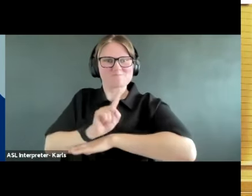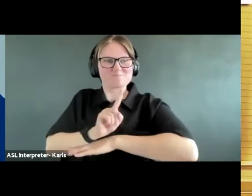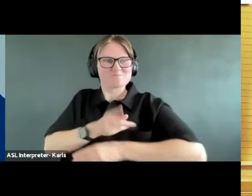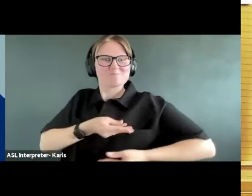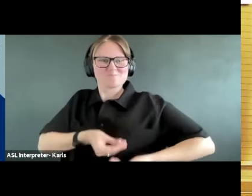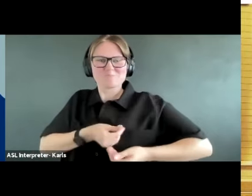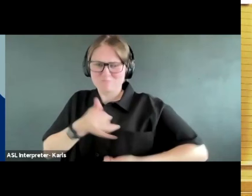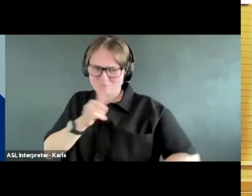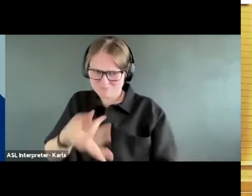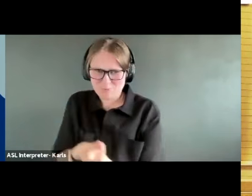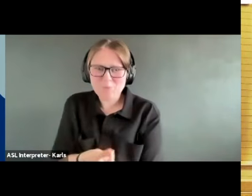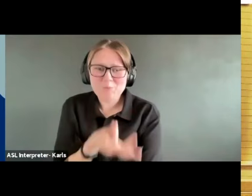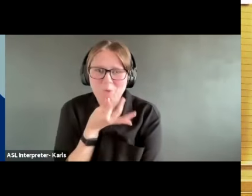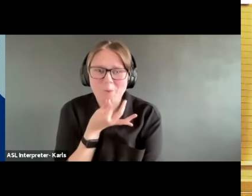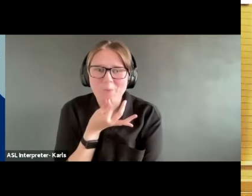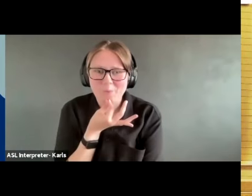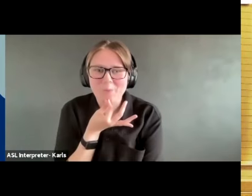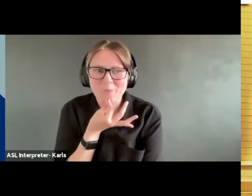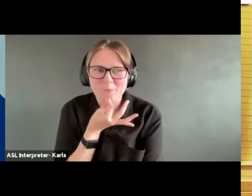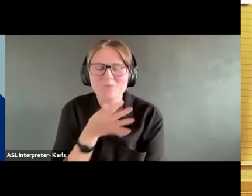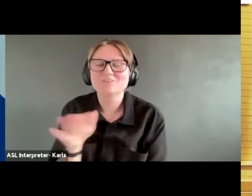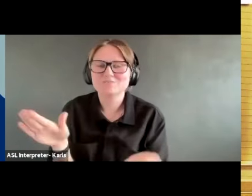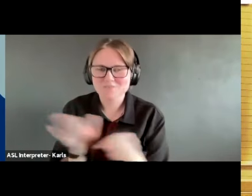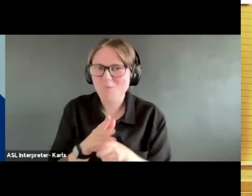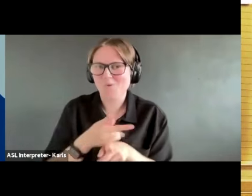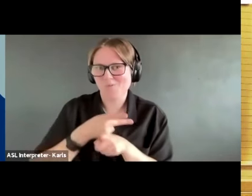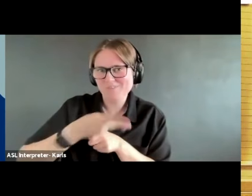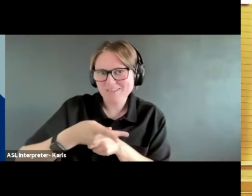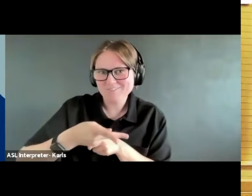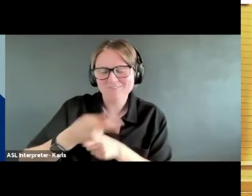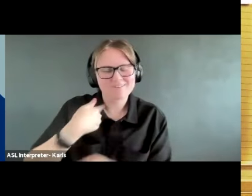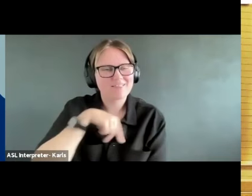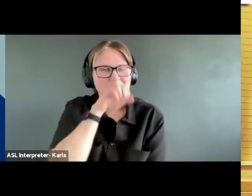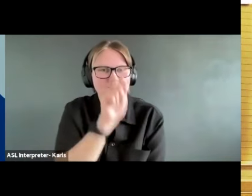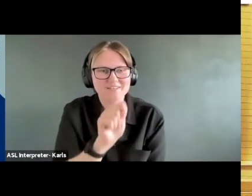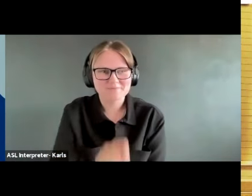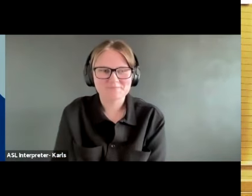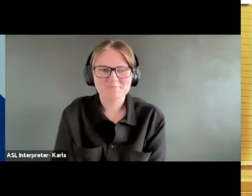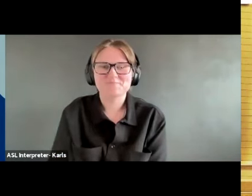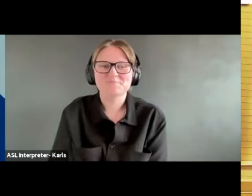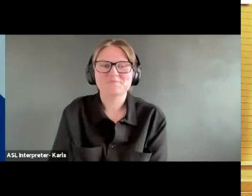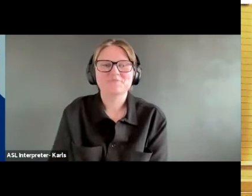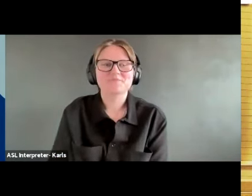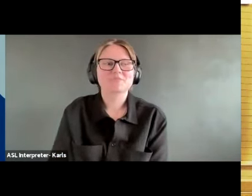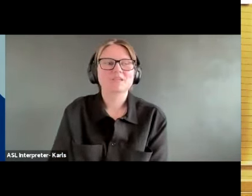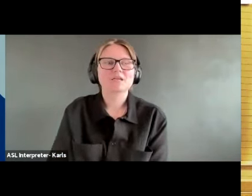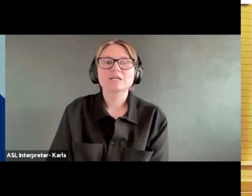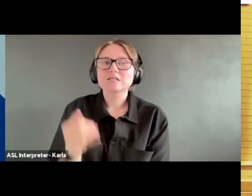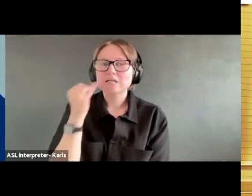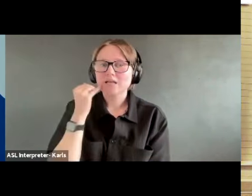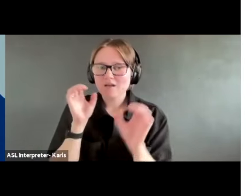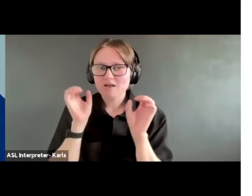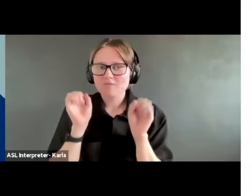move right there. Total professional. I love it. Panelists, if we could all have you turn your